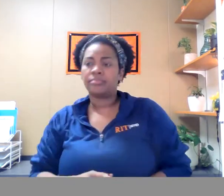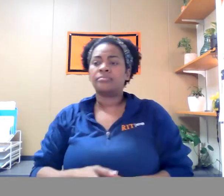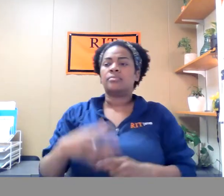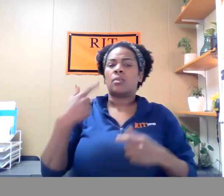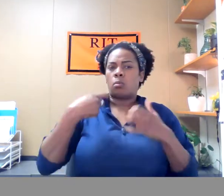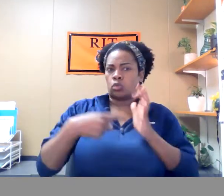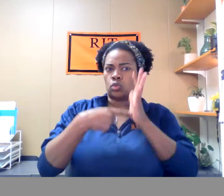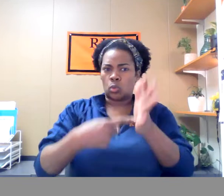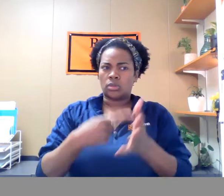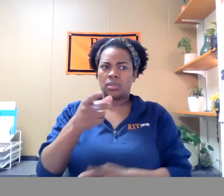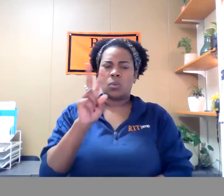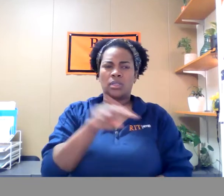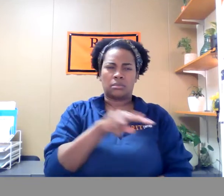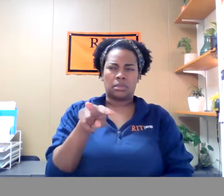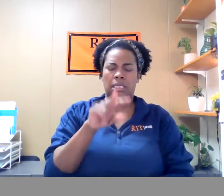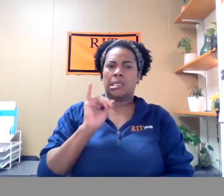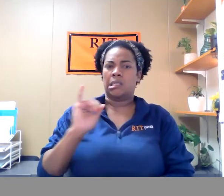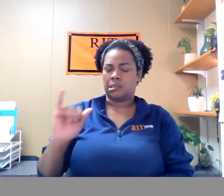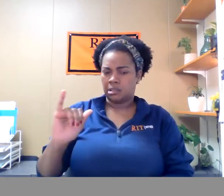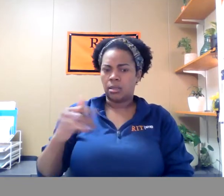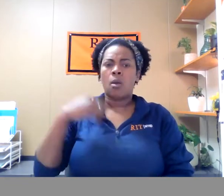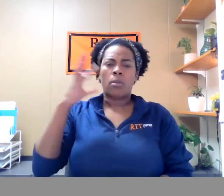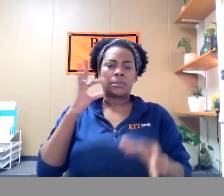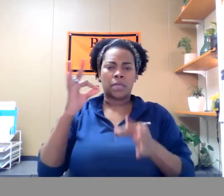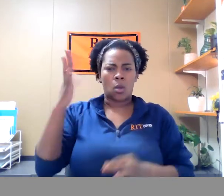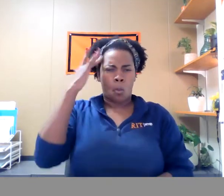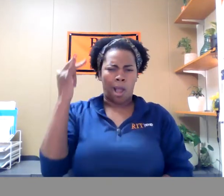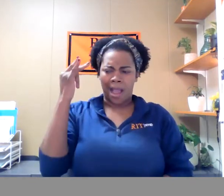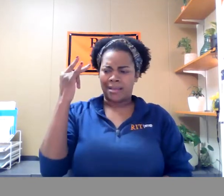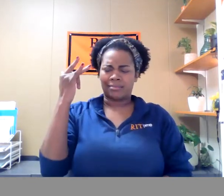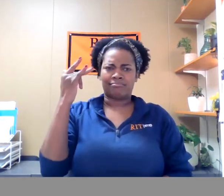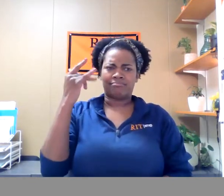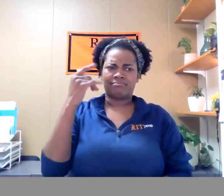and then one that is a good example, so you have a better idea of, "Ah, this is what we're expecting."